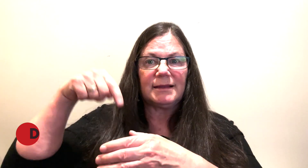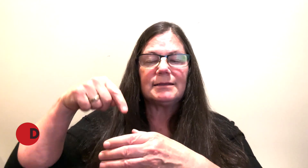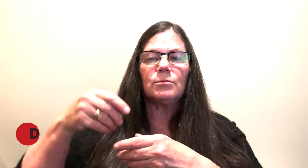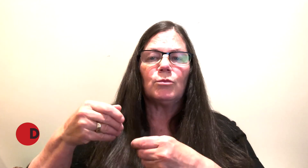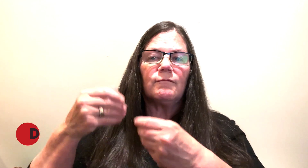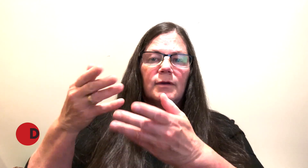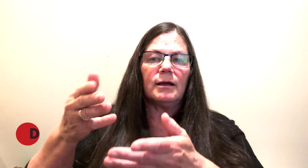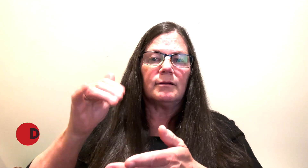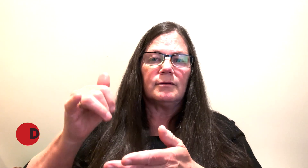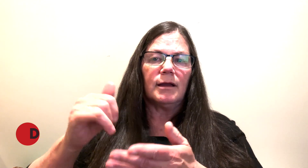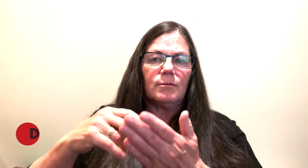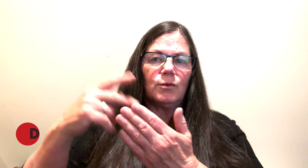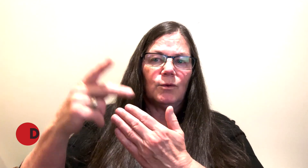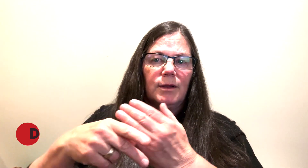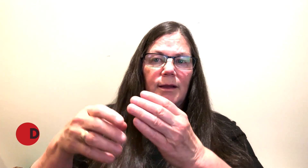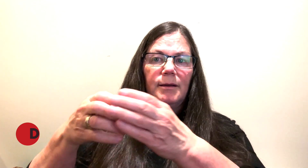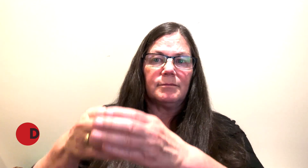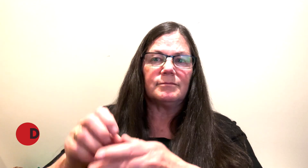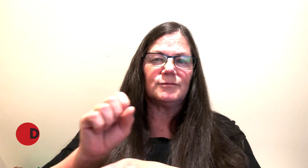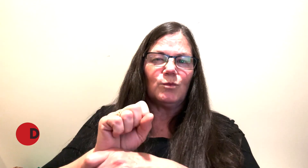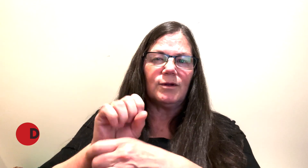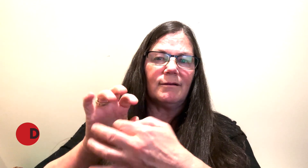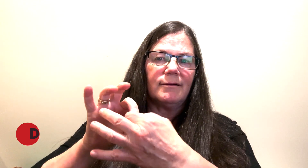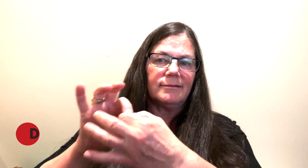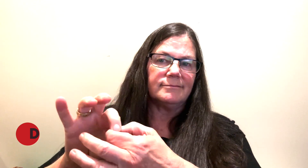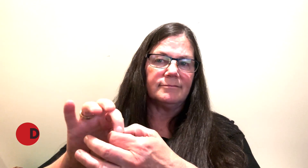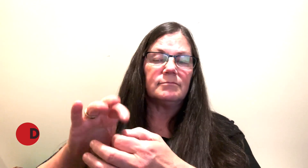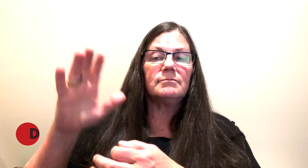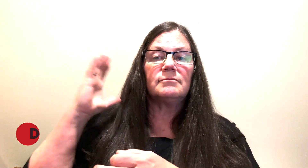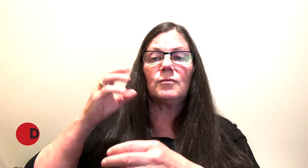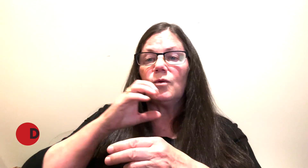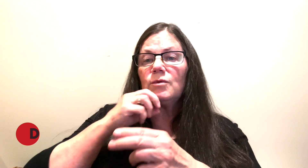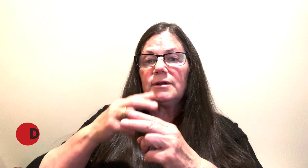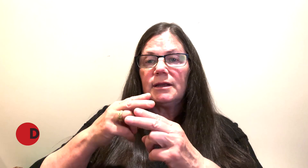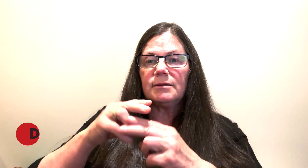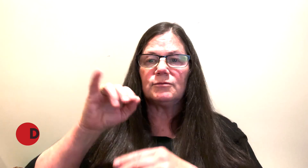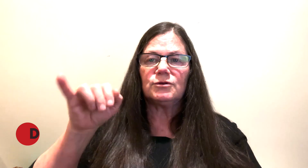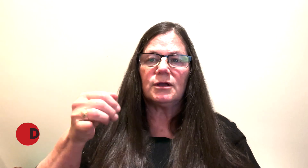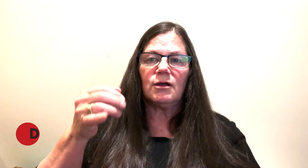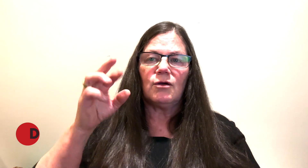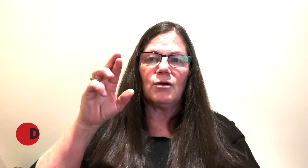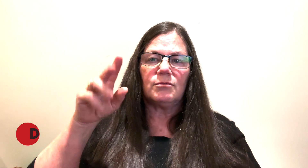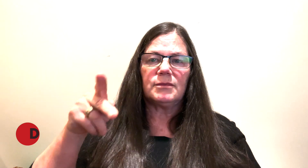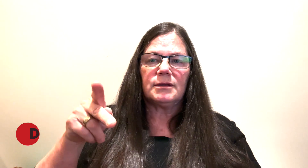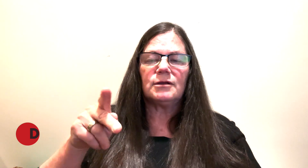that provides work-related programs. It used to be known as JRP -